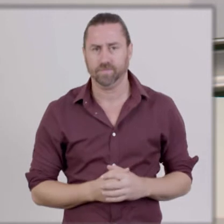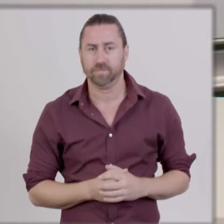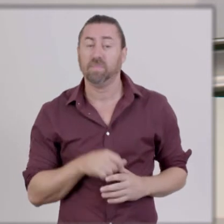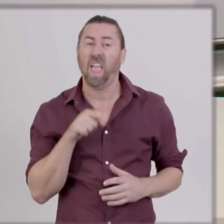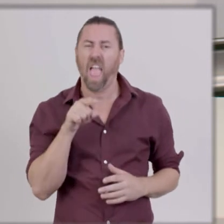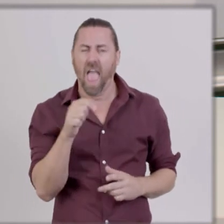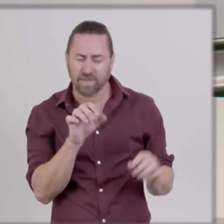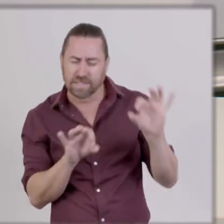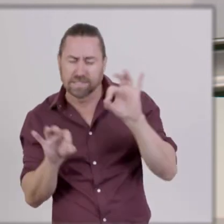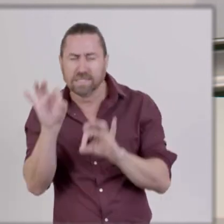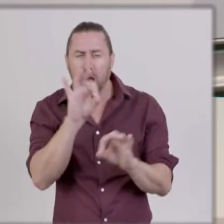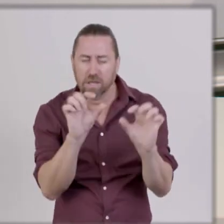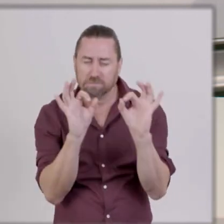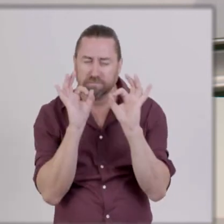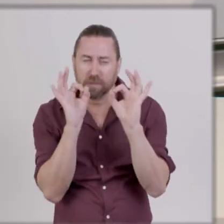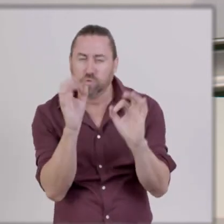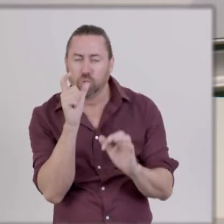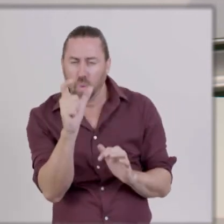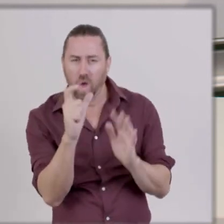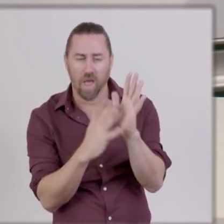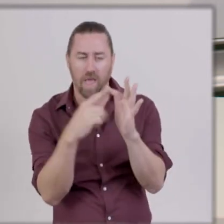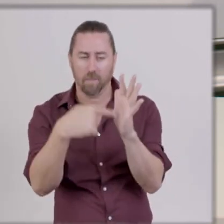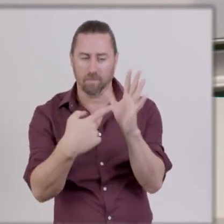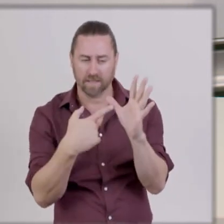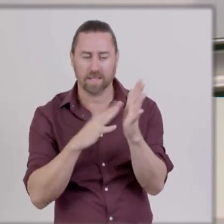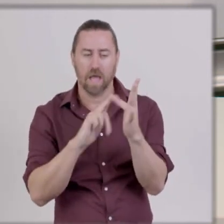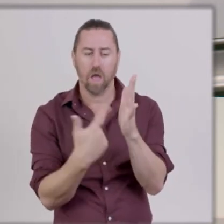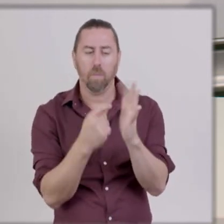The scientific word for the transformation is metamorphosis.